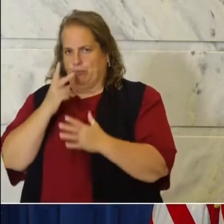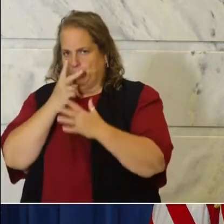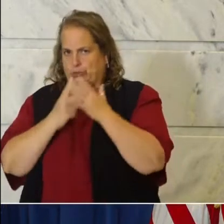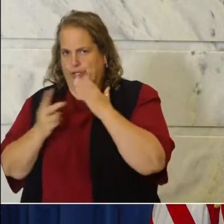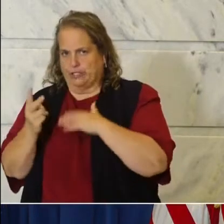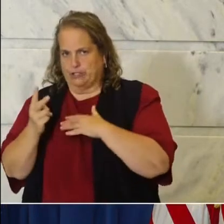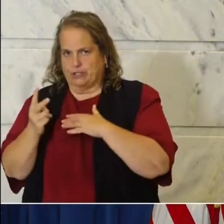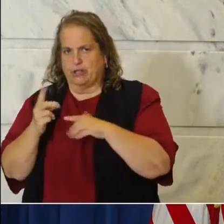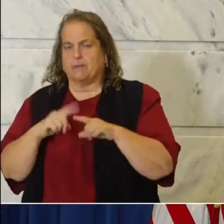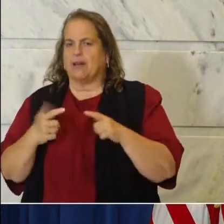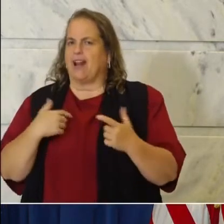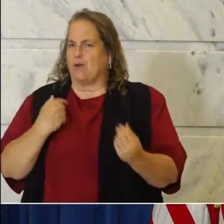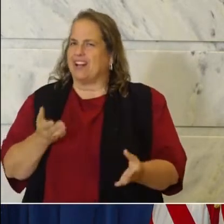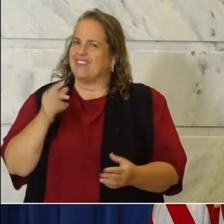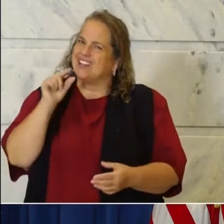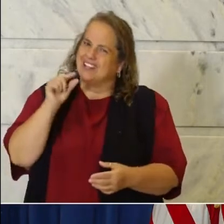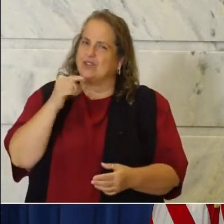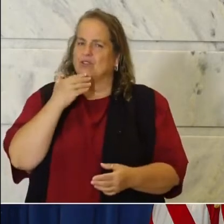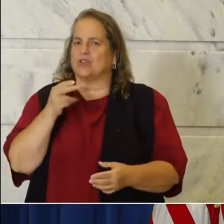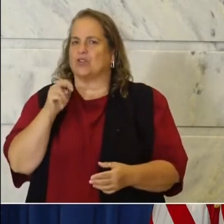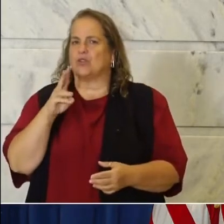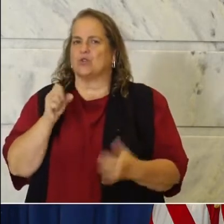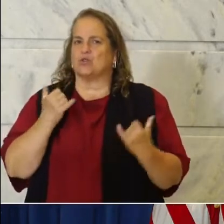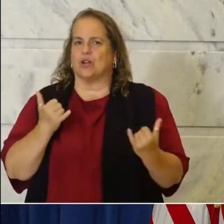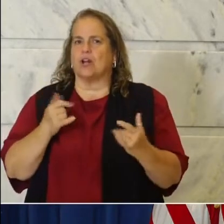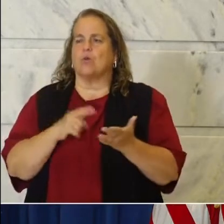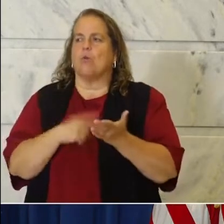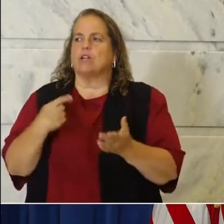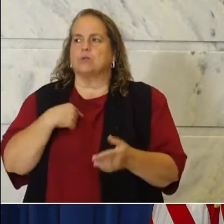But I'm excited to give a little good news today. Once we hear from Dr Stack